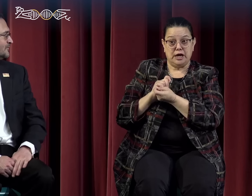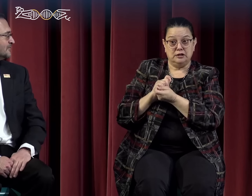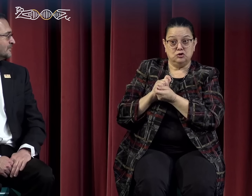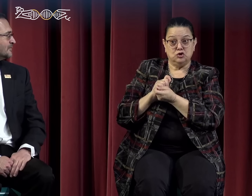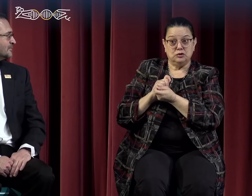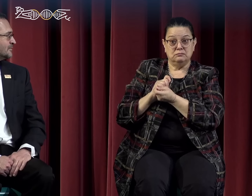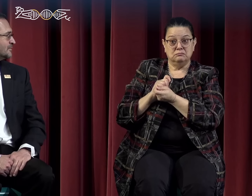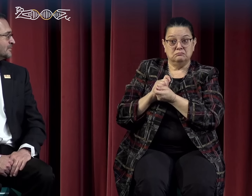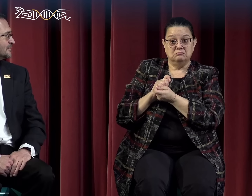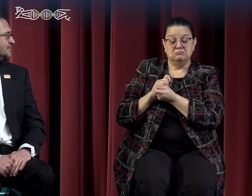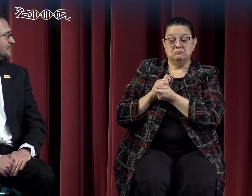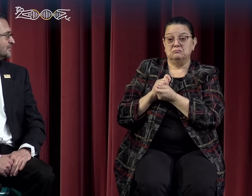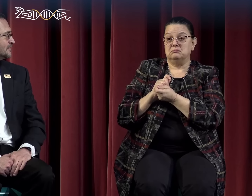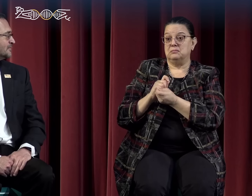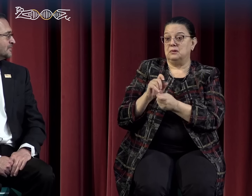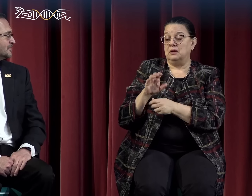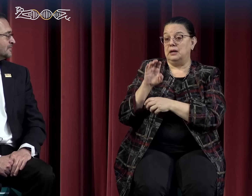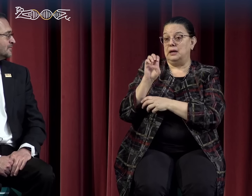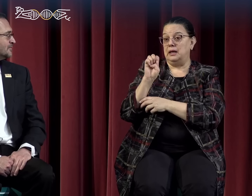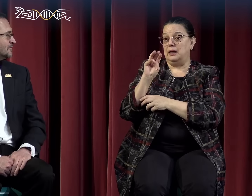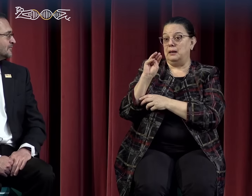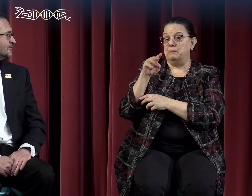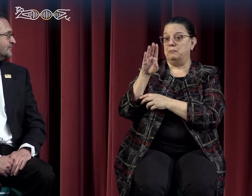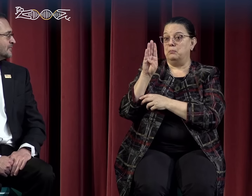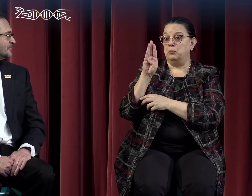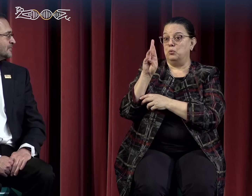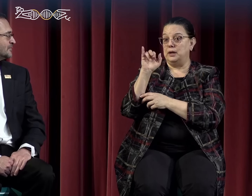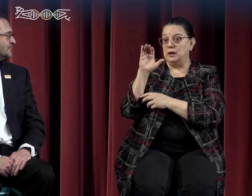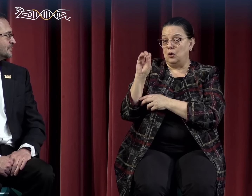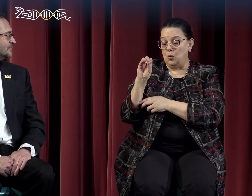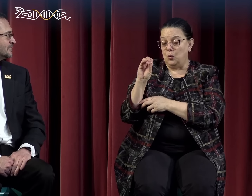be permitted to to make changes to this embryo.